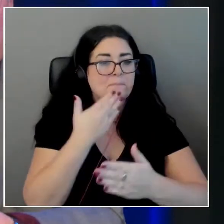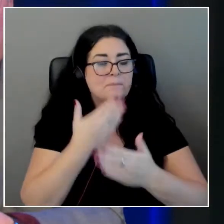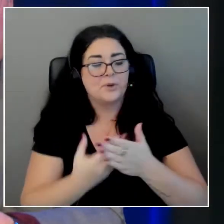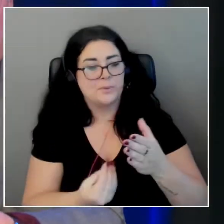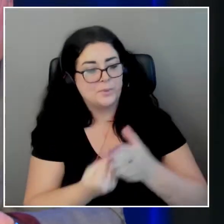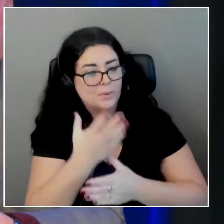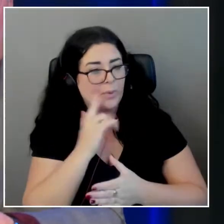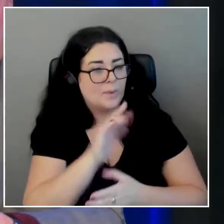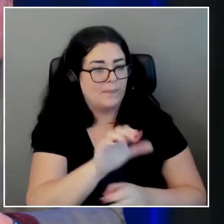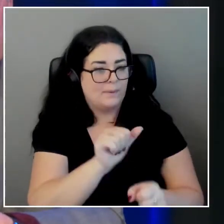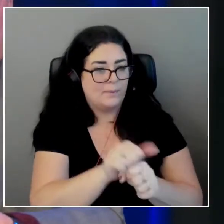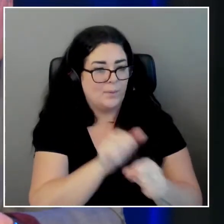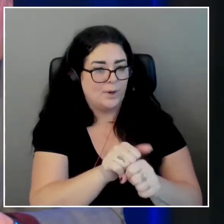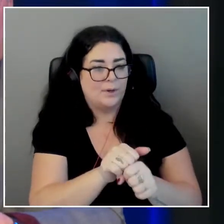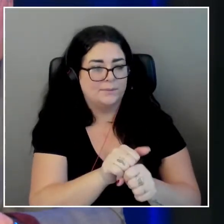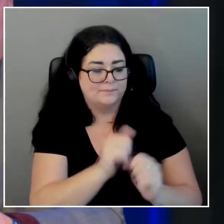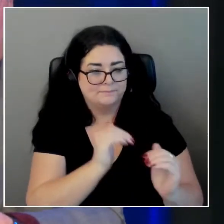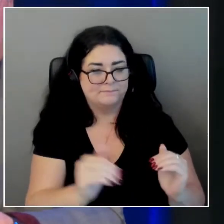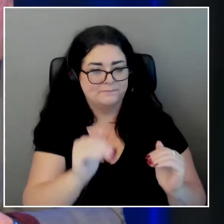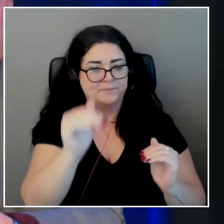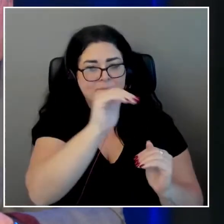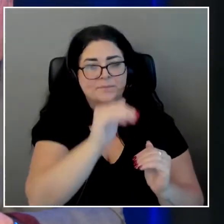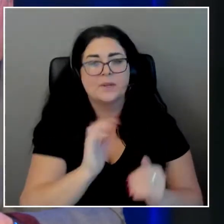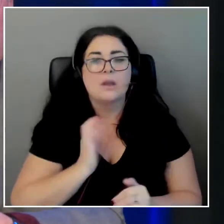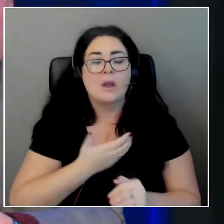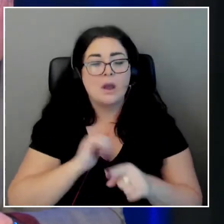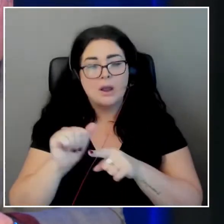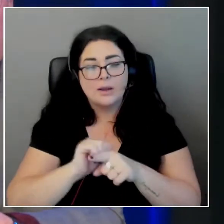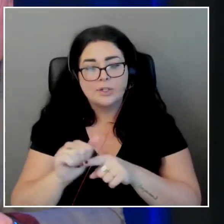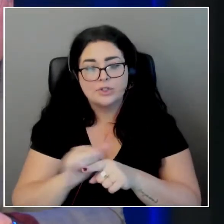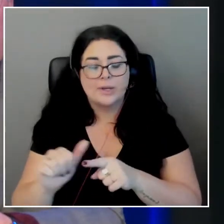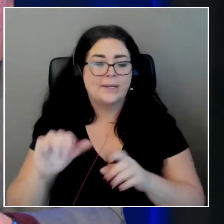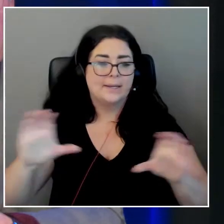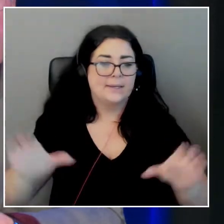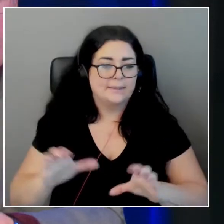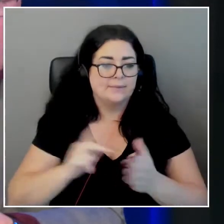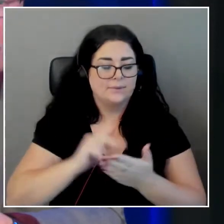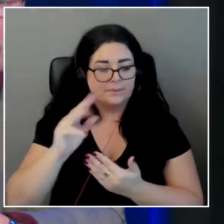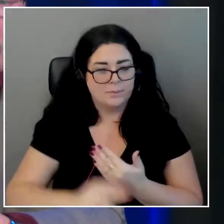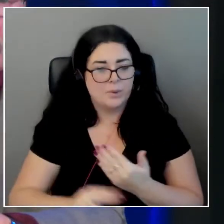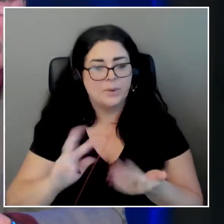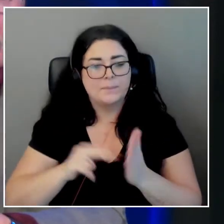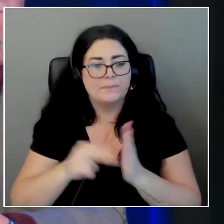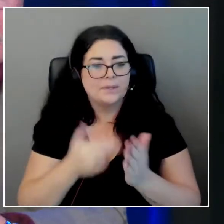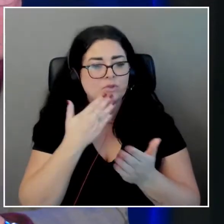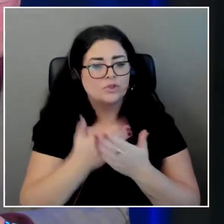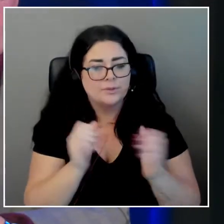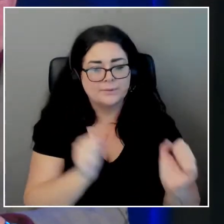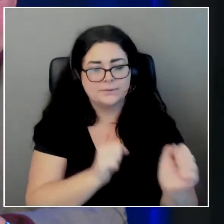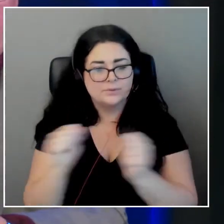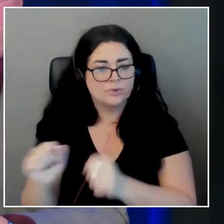Our training activities and programs are designed to strengthen the skills of today's employees and grow our leaders of tomorrow.